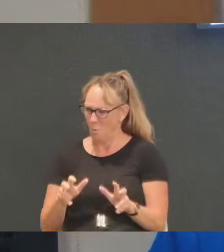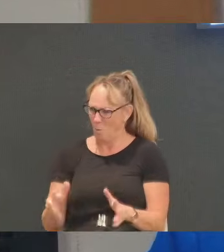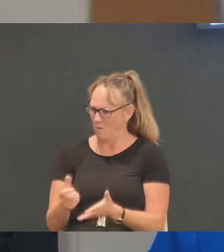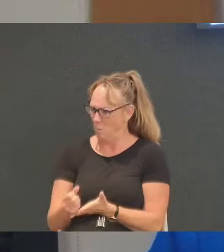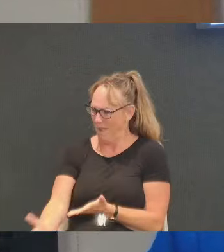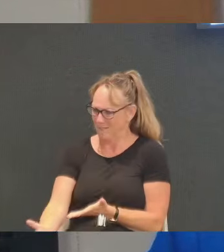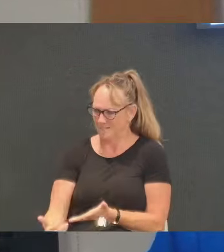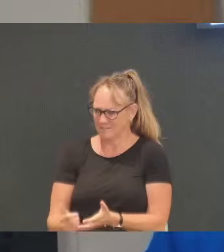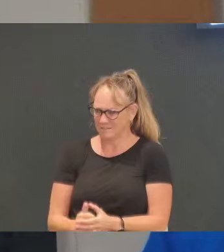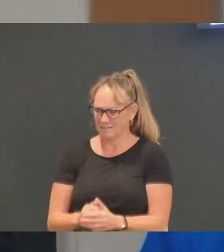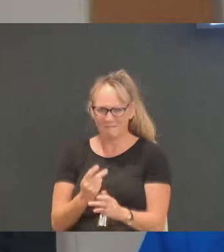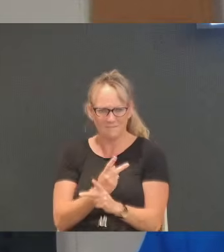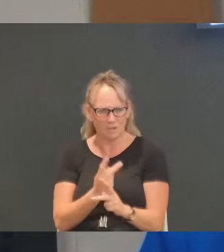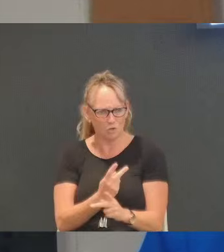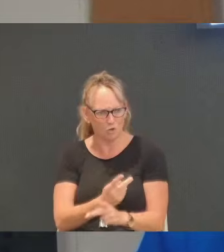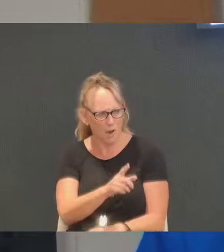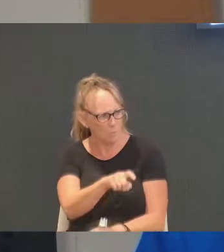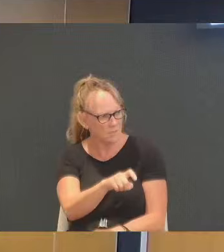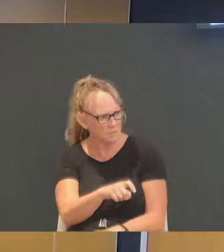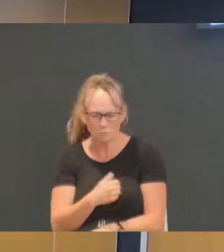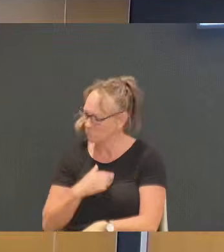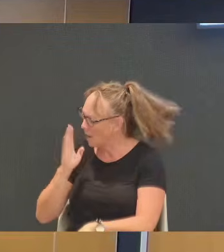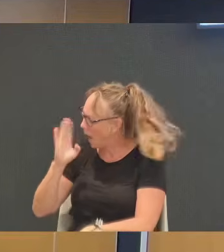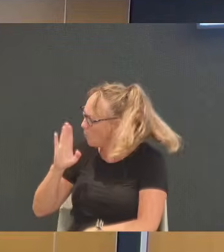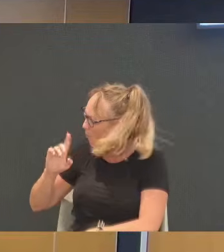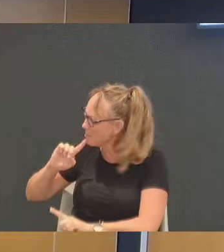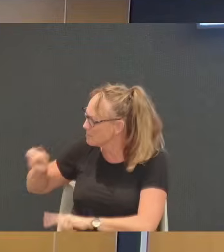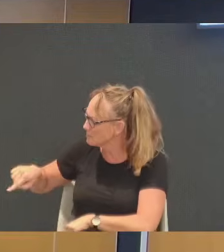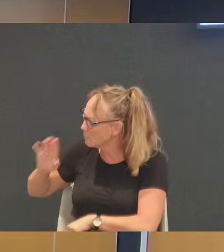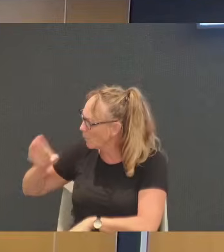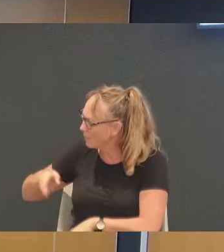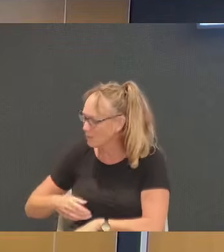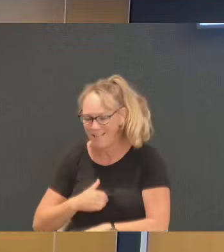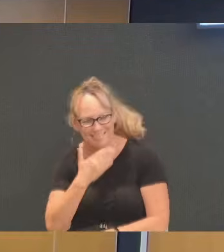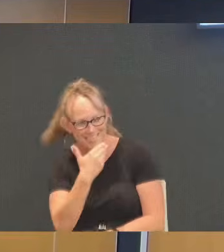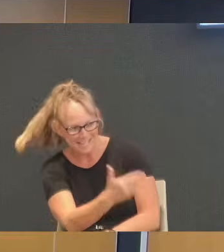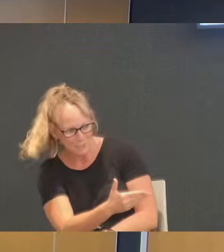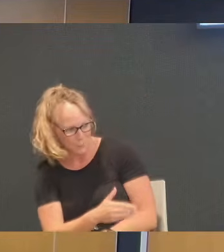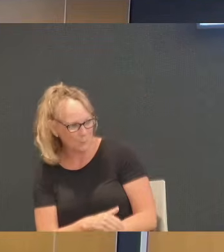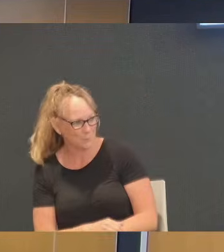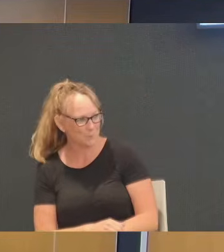that out because it looks bad. We'll get back to you on that, Commissioner. Okay. Thank you. those